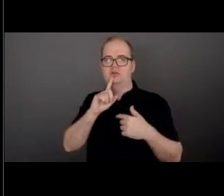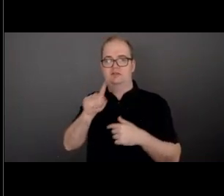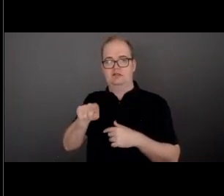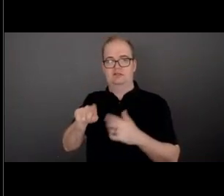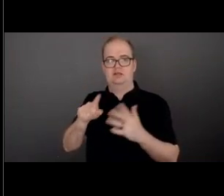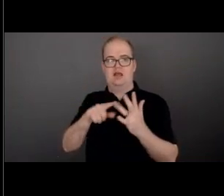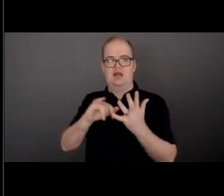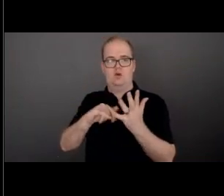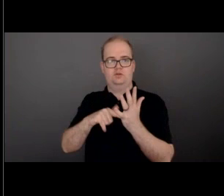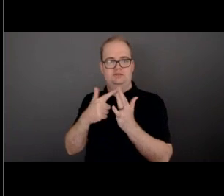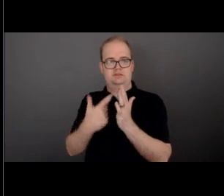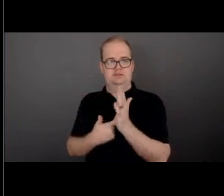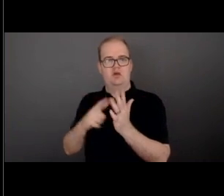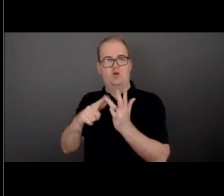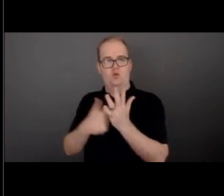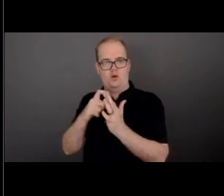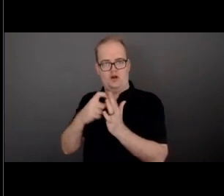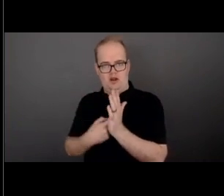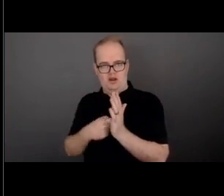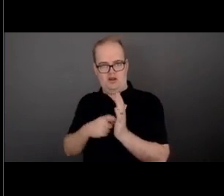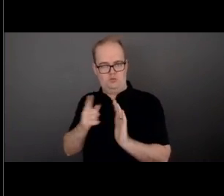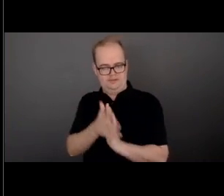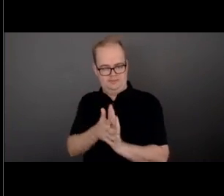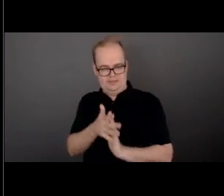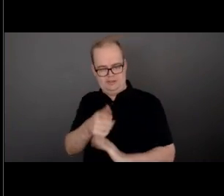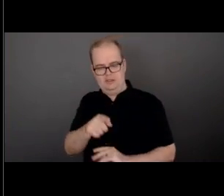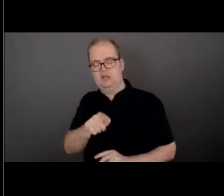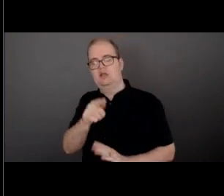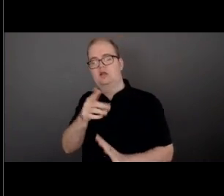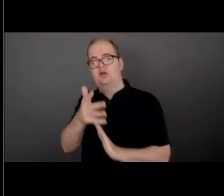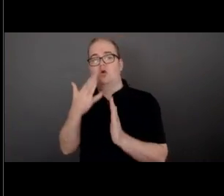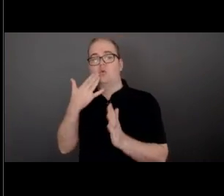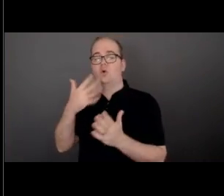An ouster order is an additional condition when applying for a DVO.